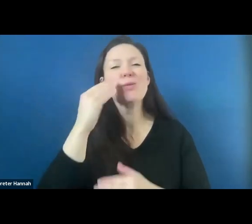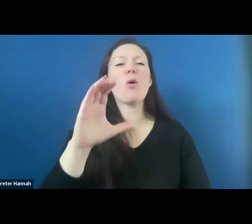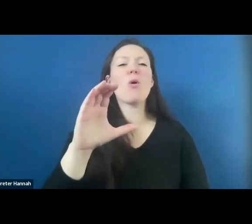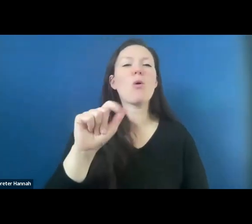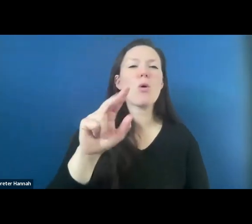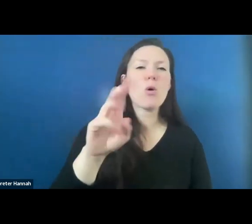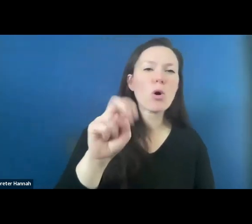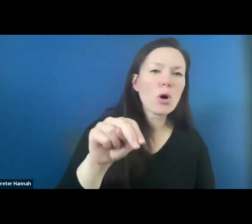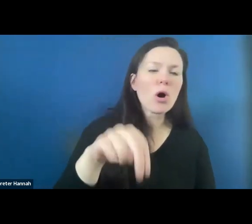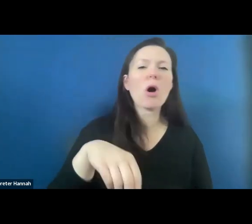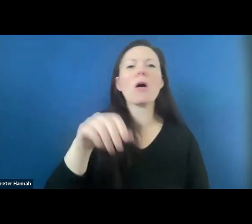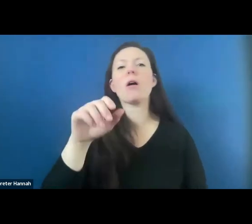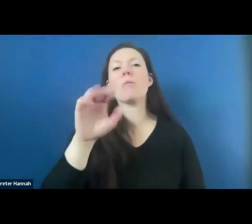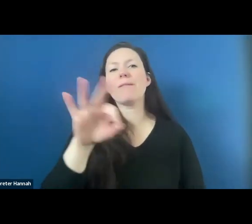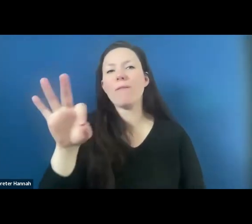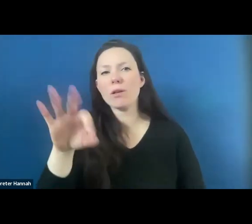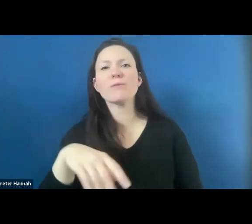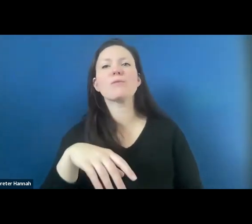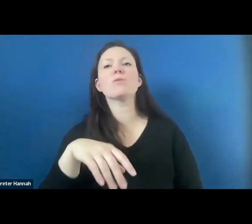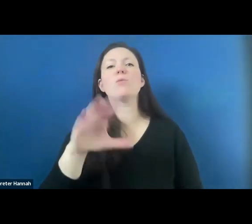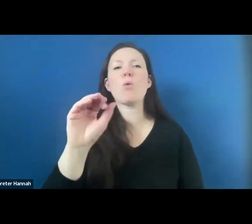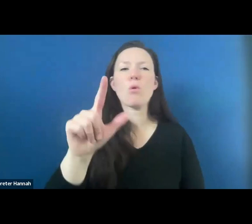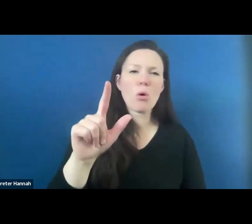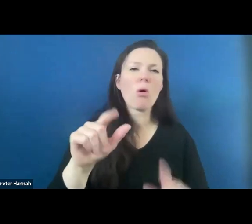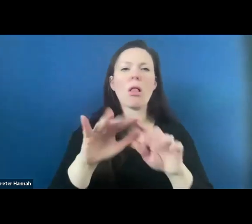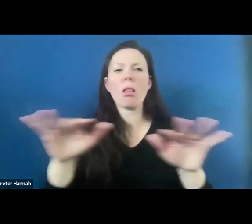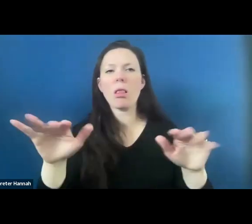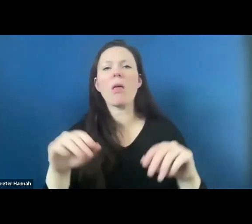capture and carbon pricing. But one of the things that we're really wanting to dive into